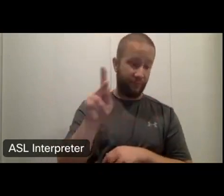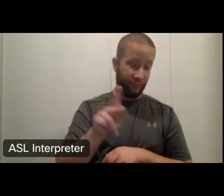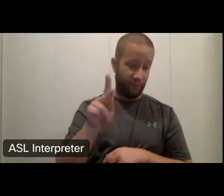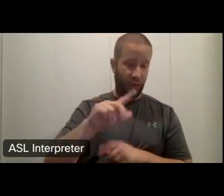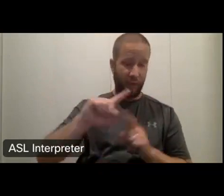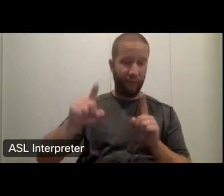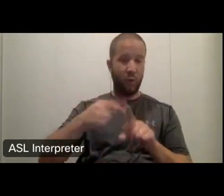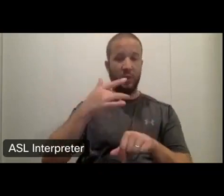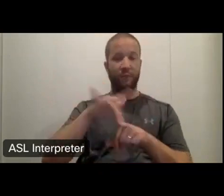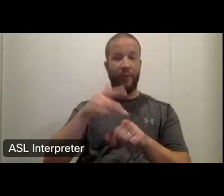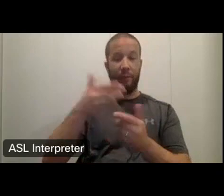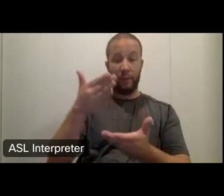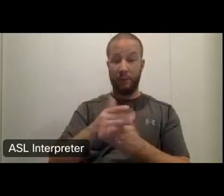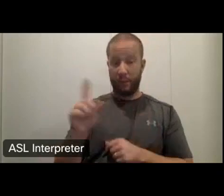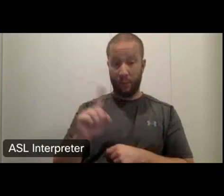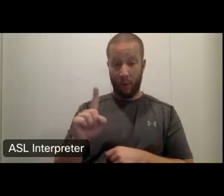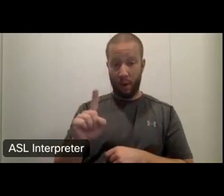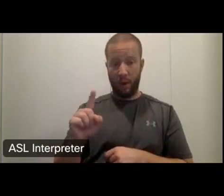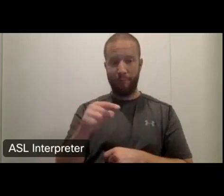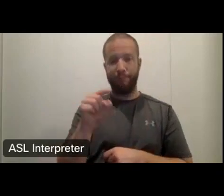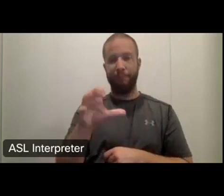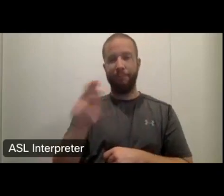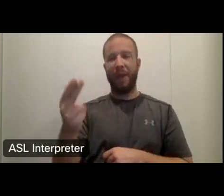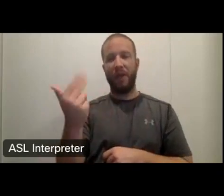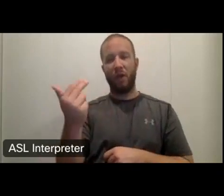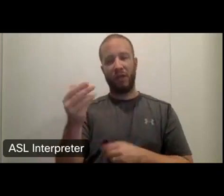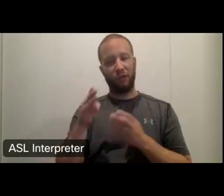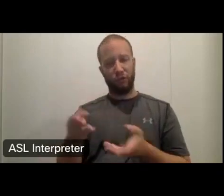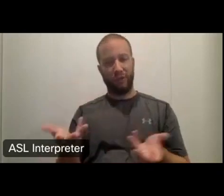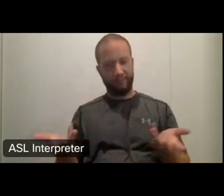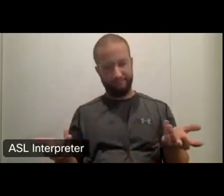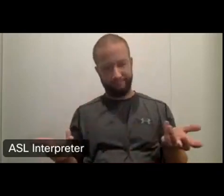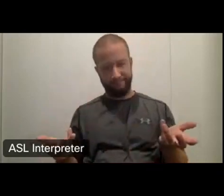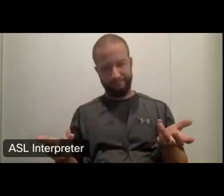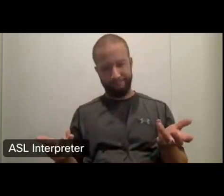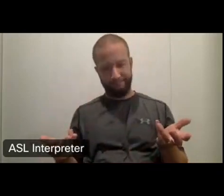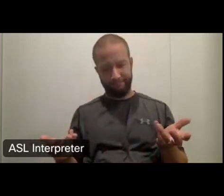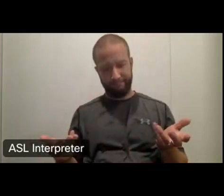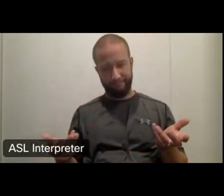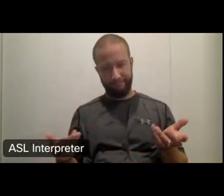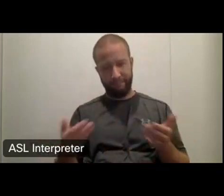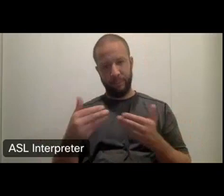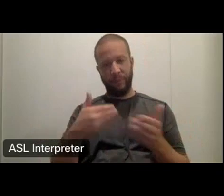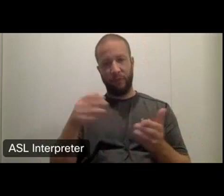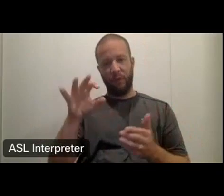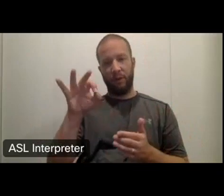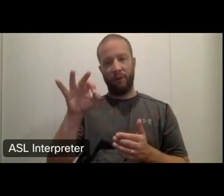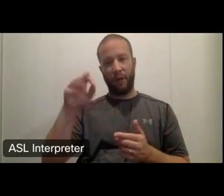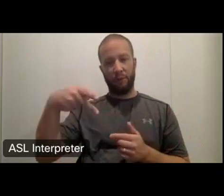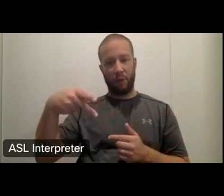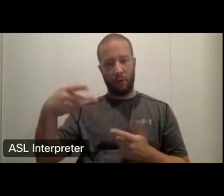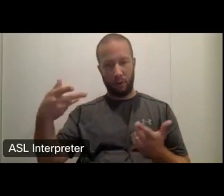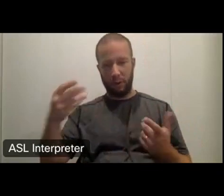stop is back at 13th Street um right before Franklin Park and then we weren't really uh